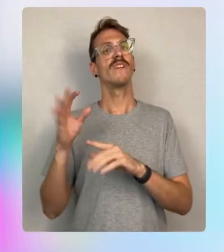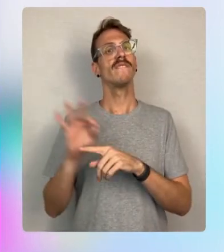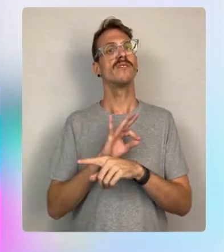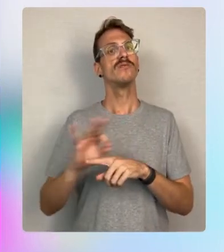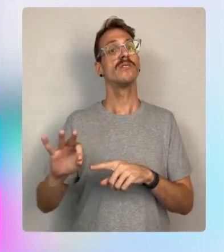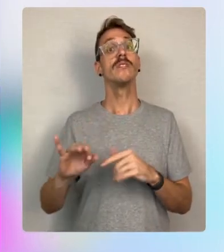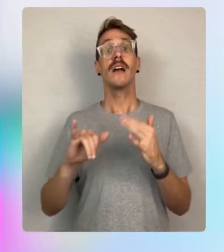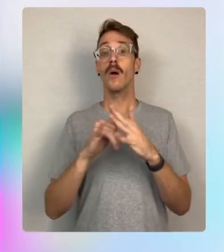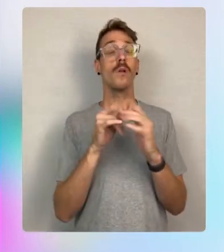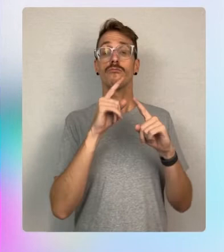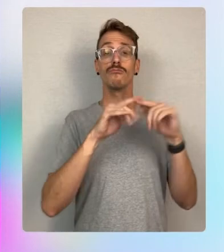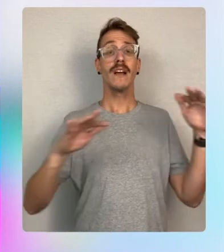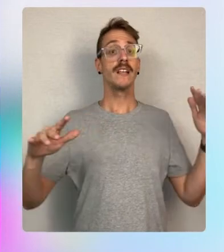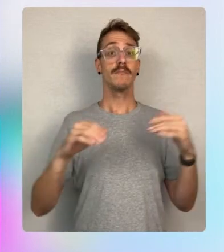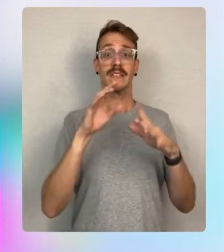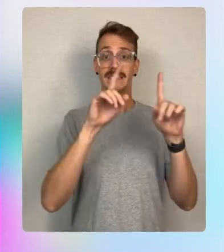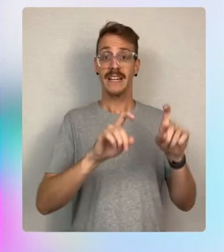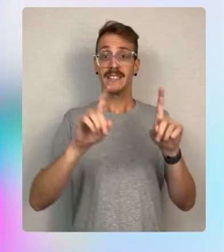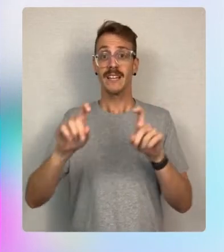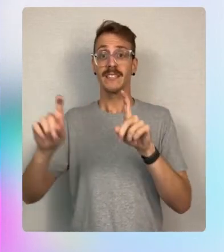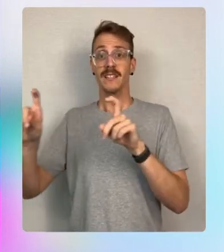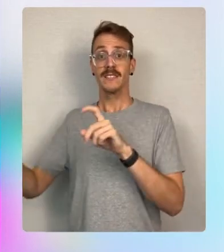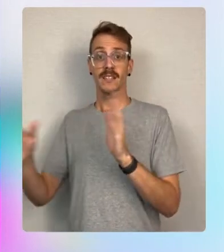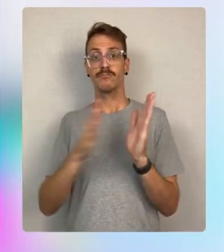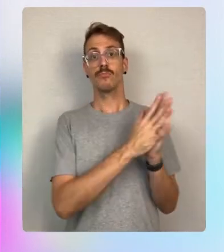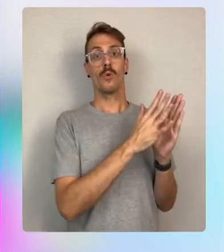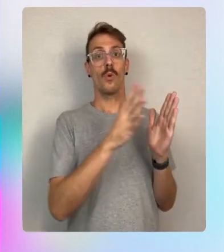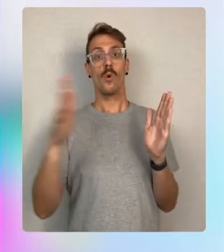By randomly sampling over some periods of time,